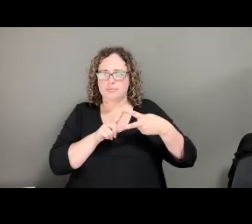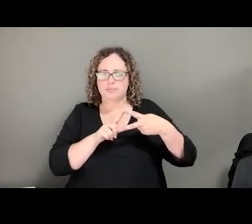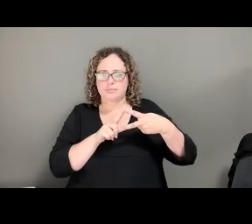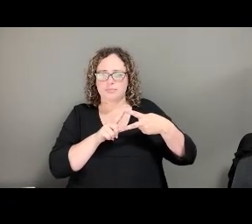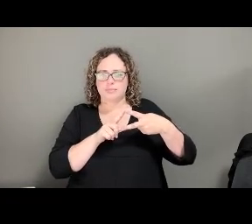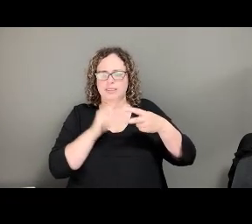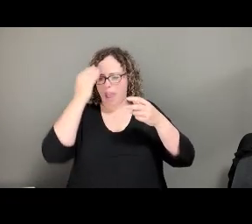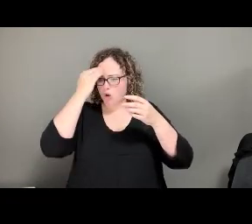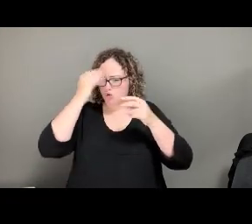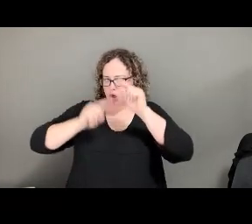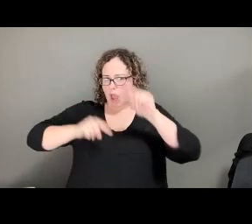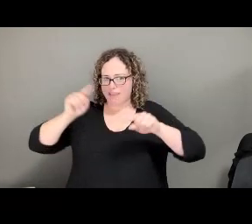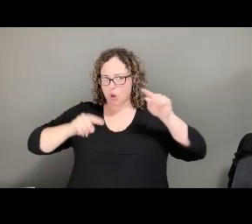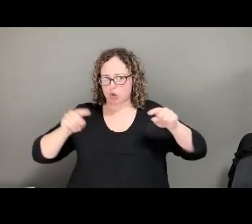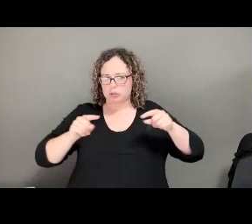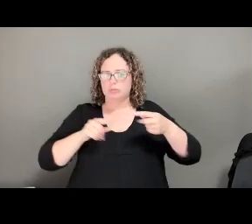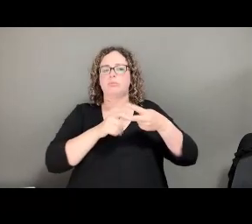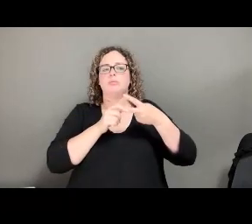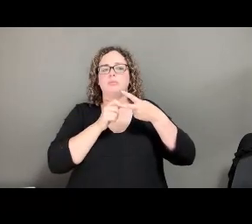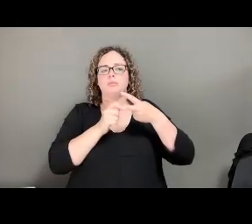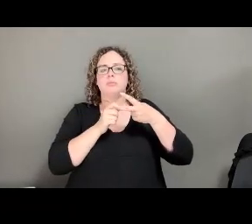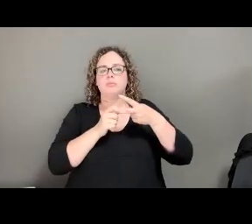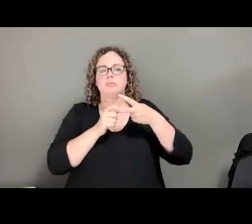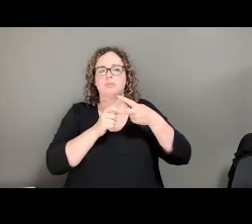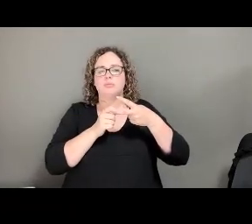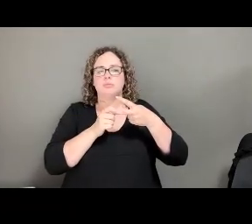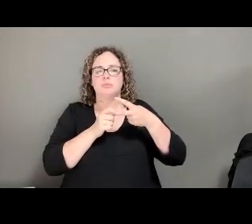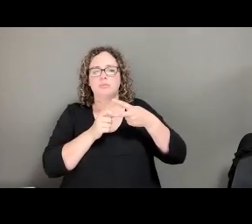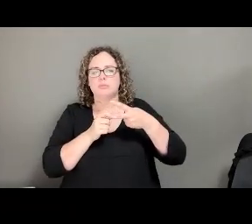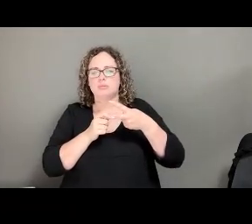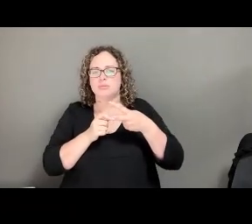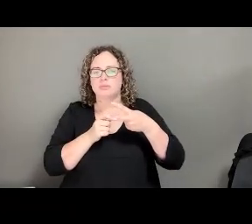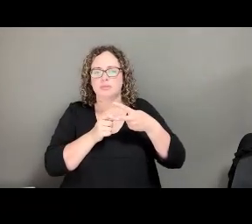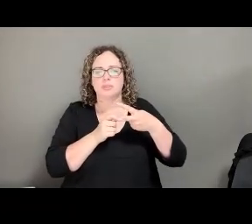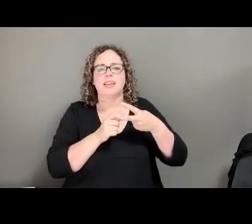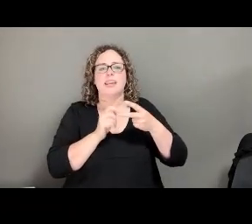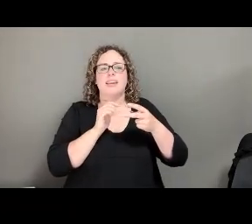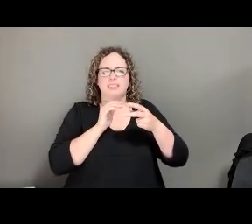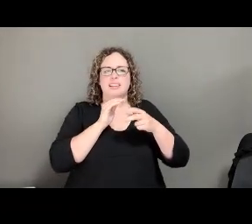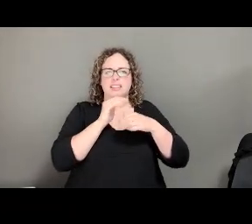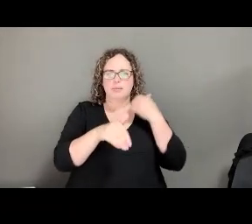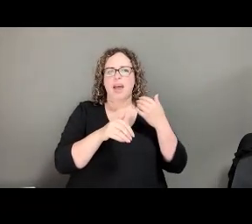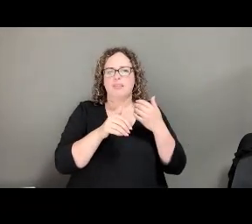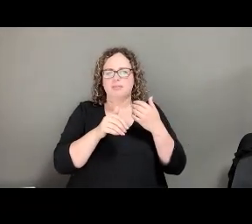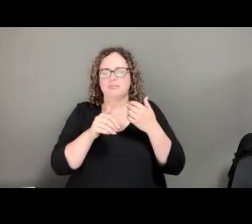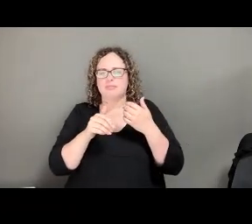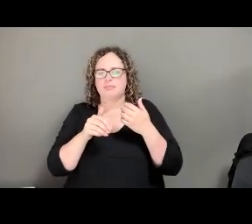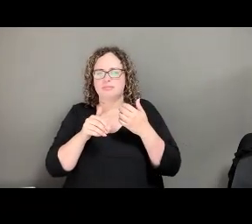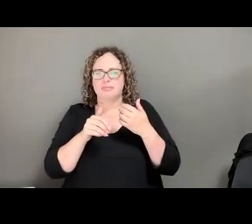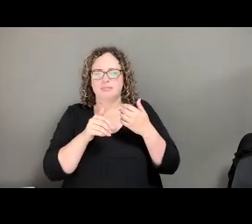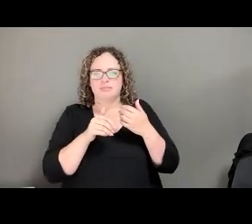And the second one, tying in with our theme for sports props and hobbies, is a list of leisure interests and sports through the senses.